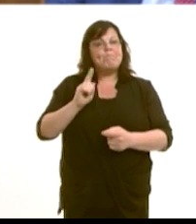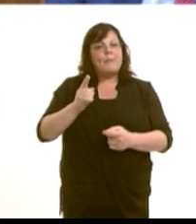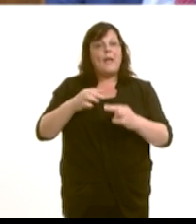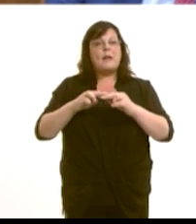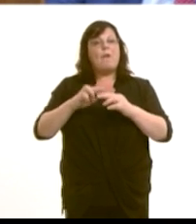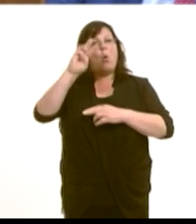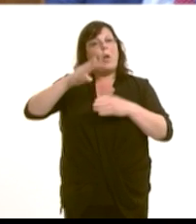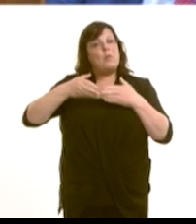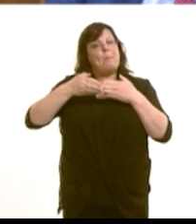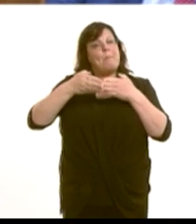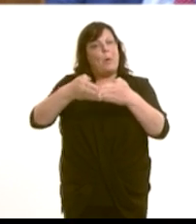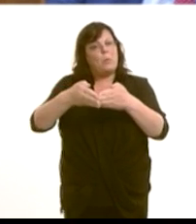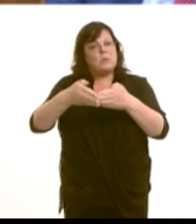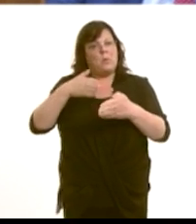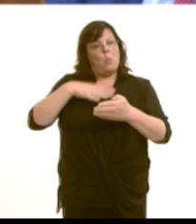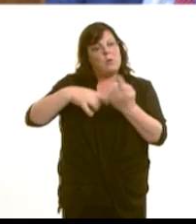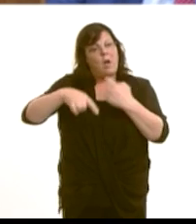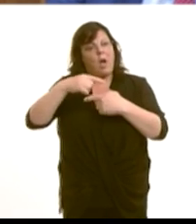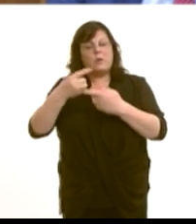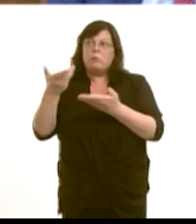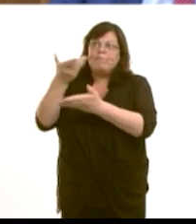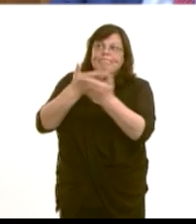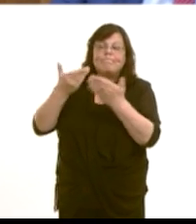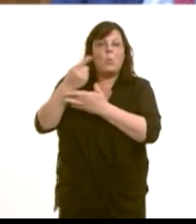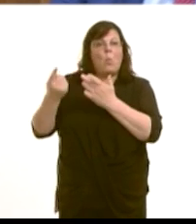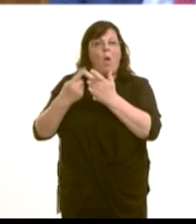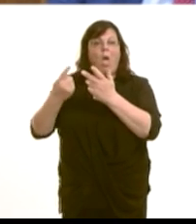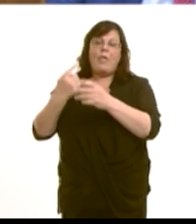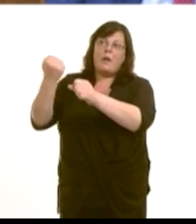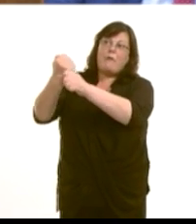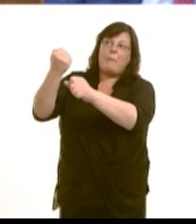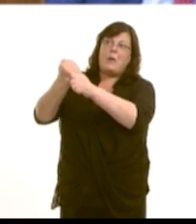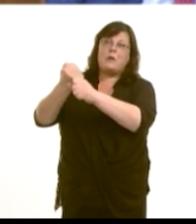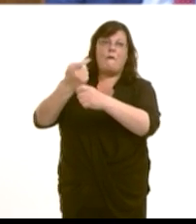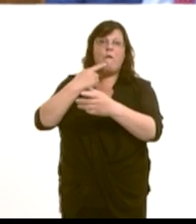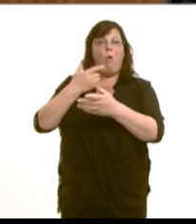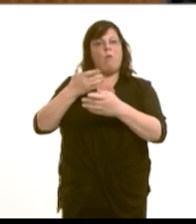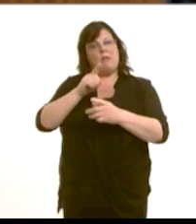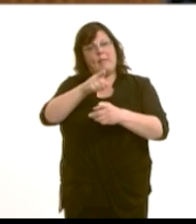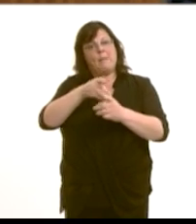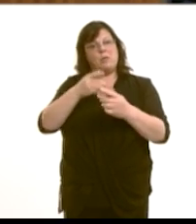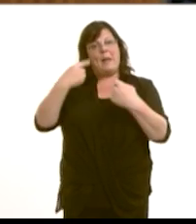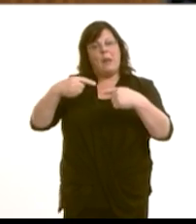wanted us to negotiate with other administrations in terms of obtaining fishing rights for them in other waters. Andrew R.T.